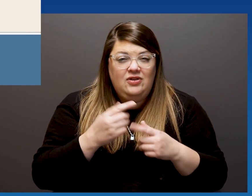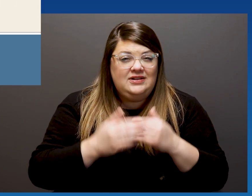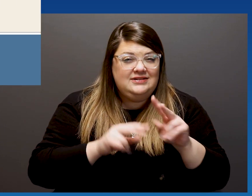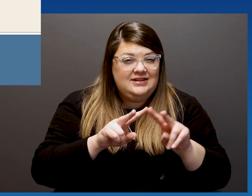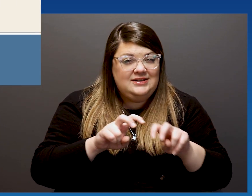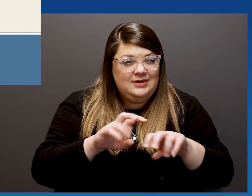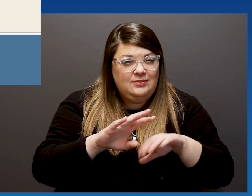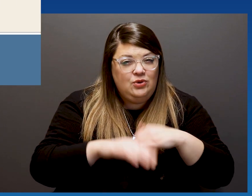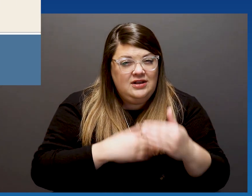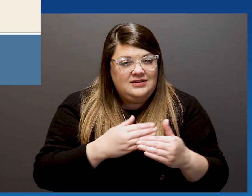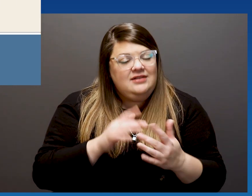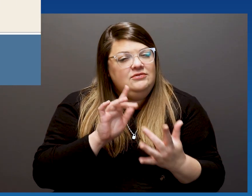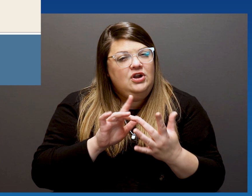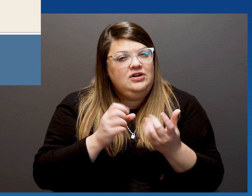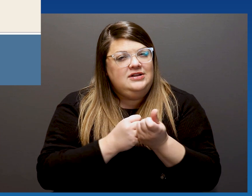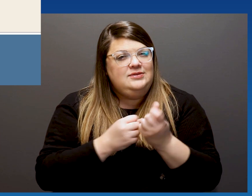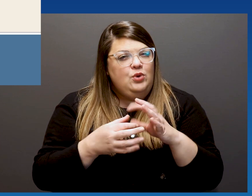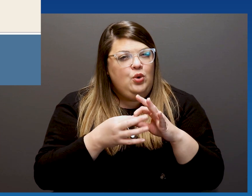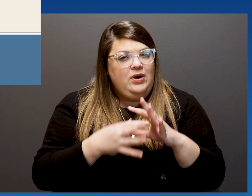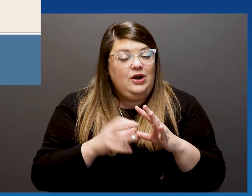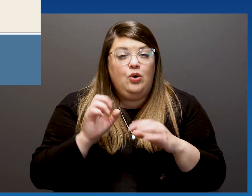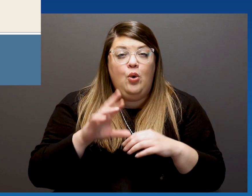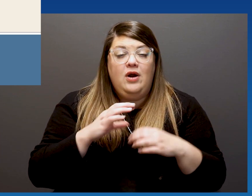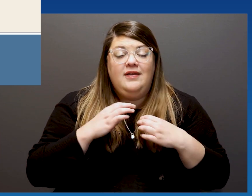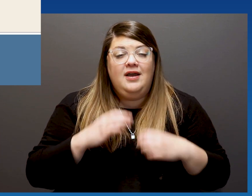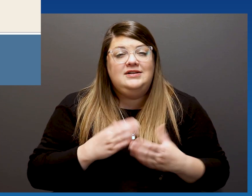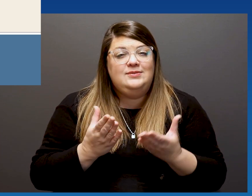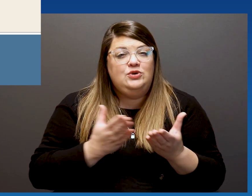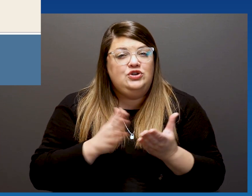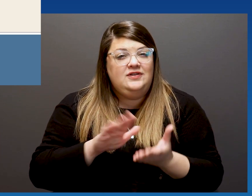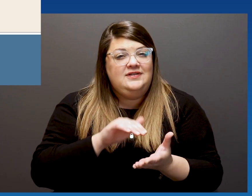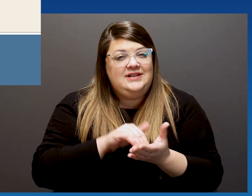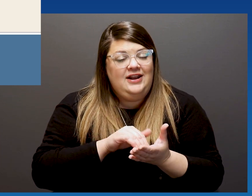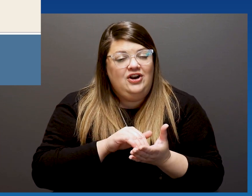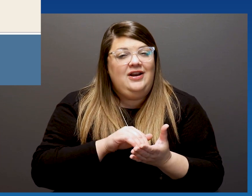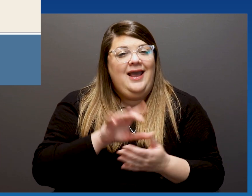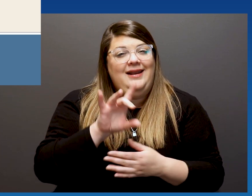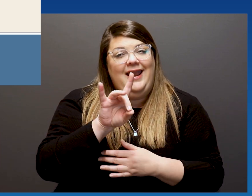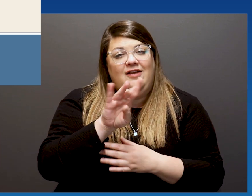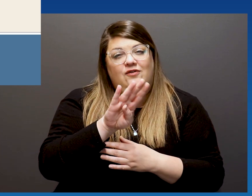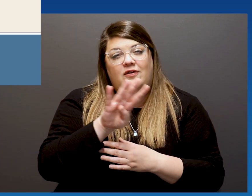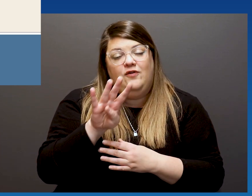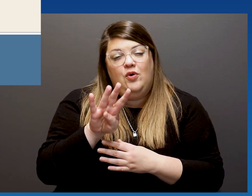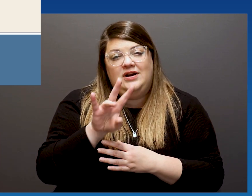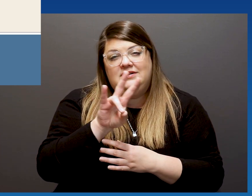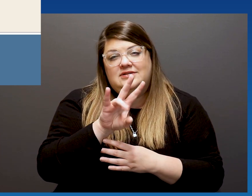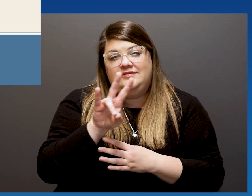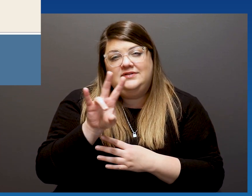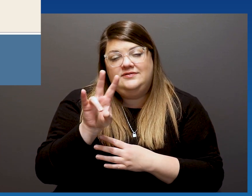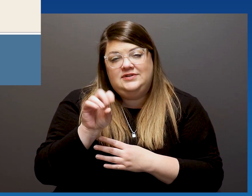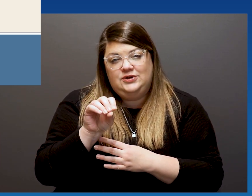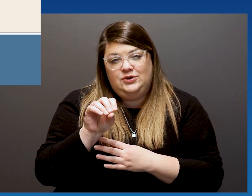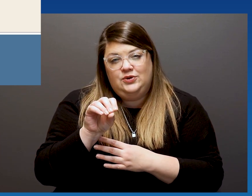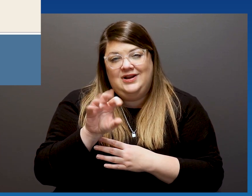please contact your support coordinator or the customer service center at 844-770-9500 option 1.